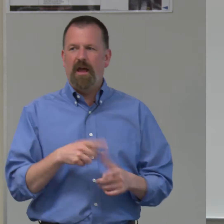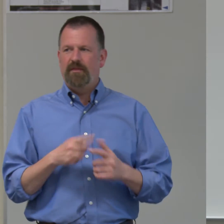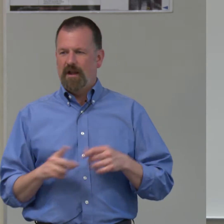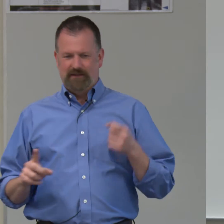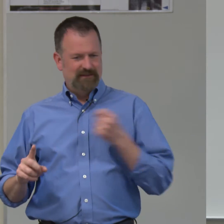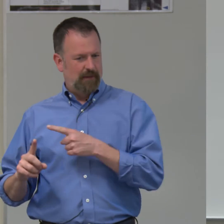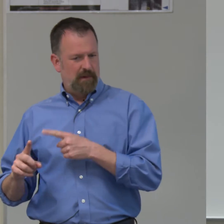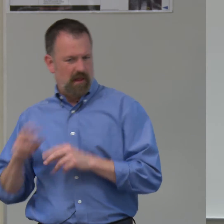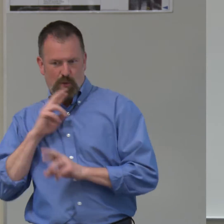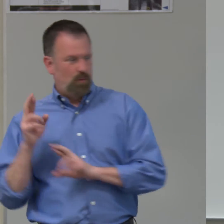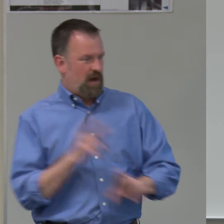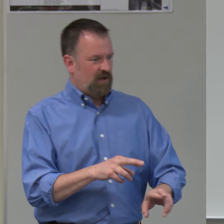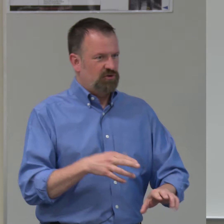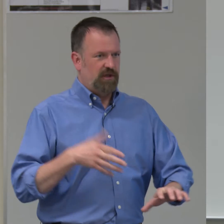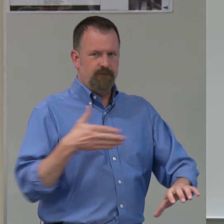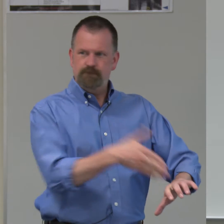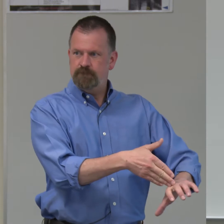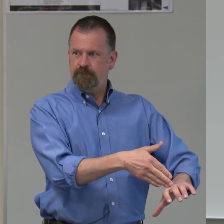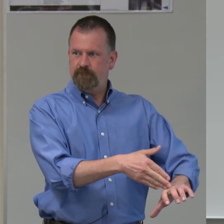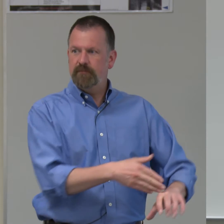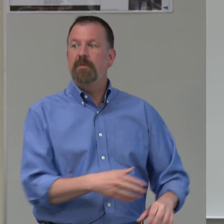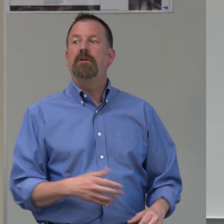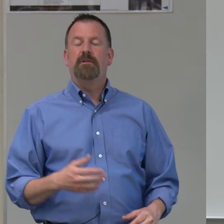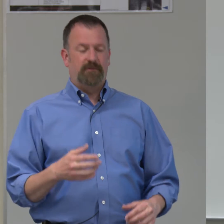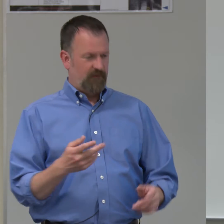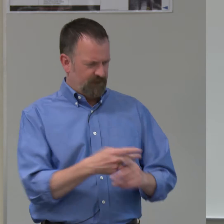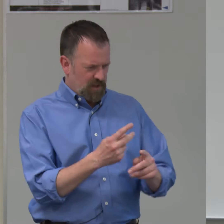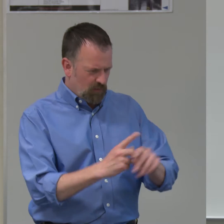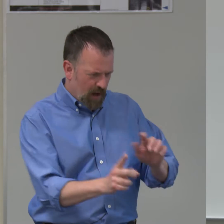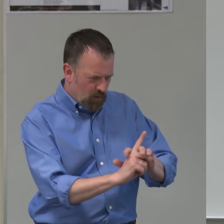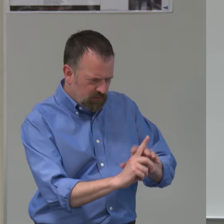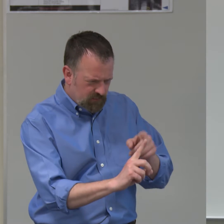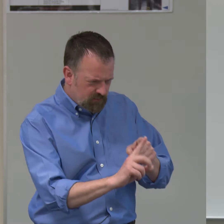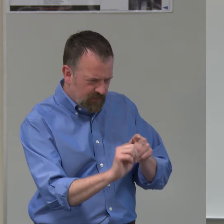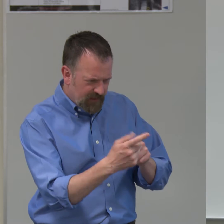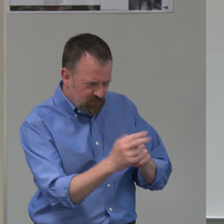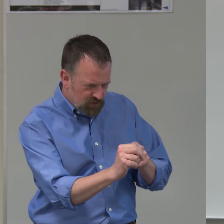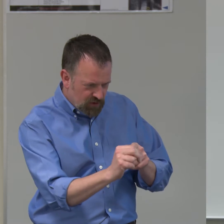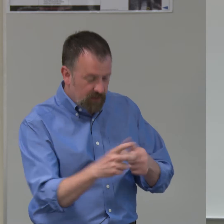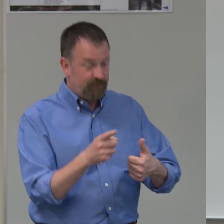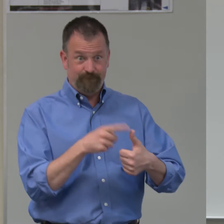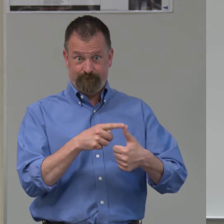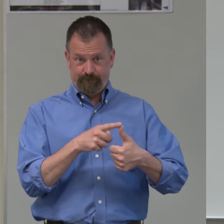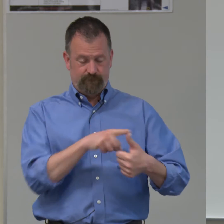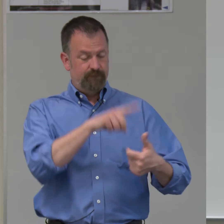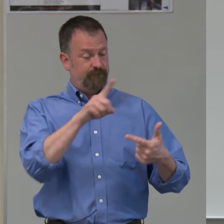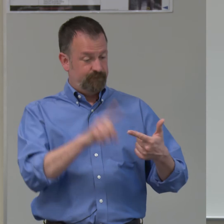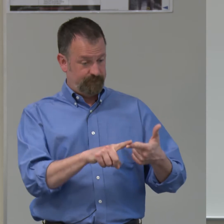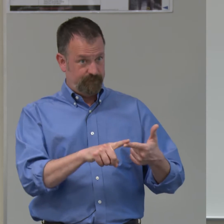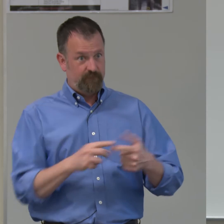So we need to identify what those antigens are. We then need to be able to increase the number of cells